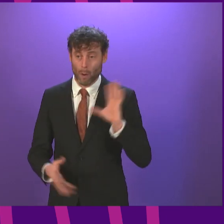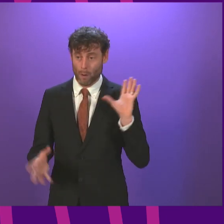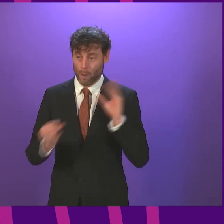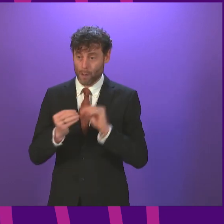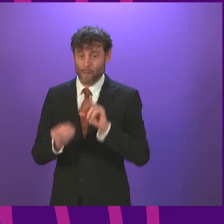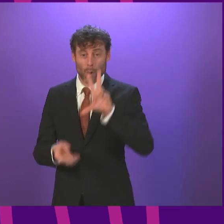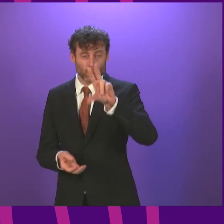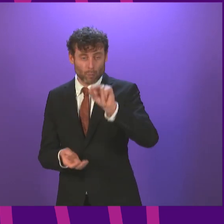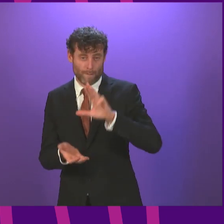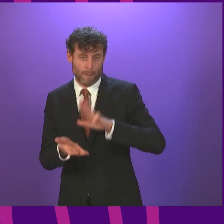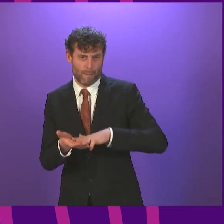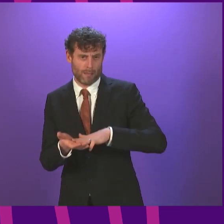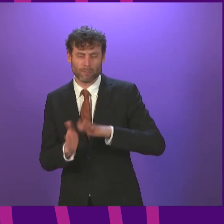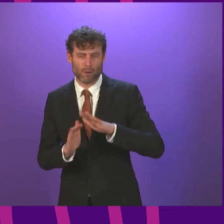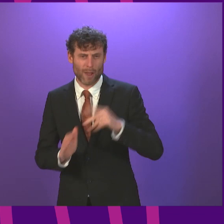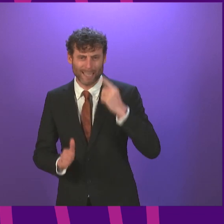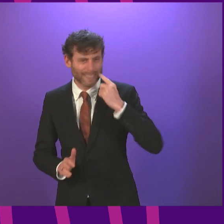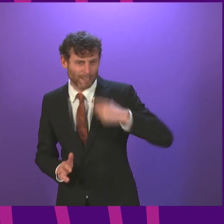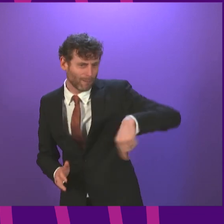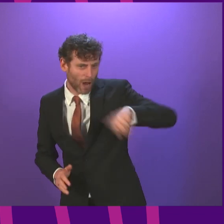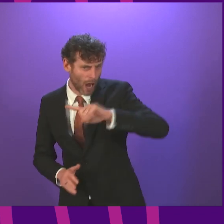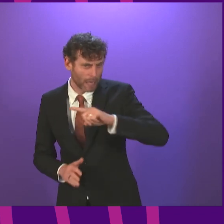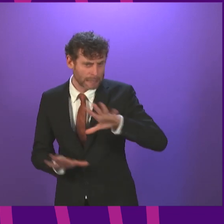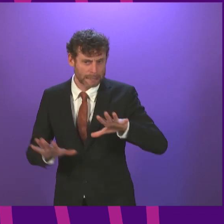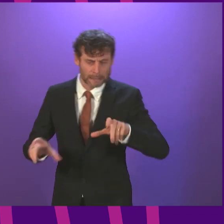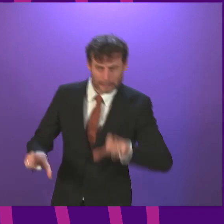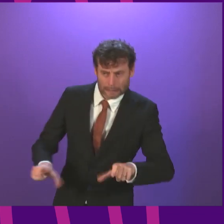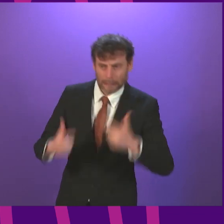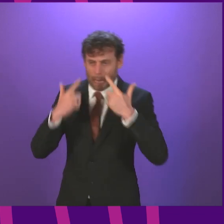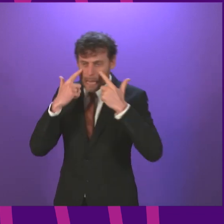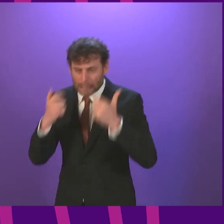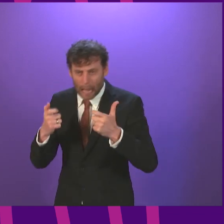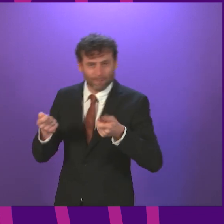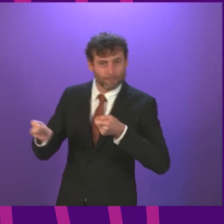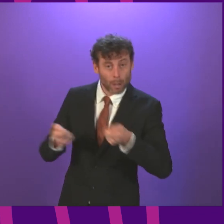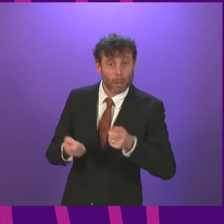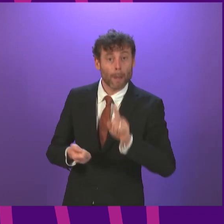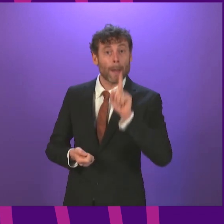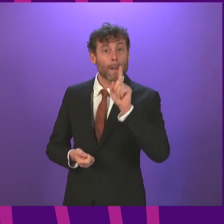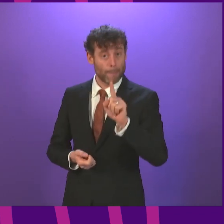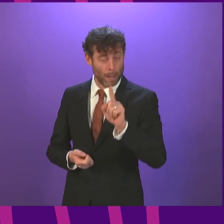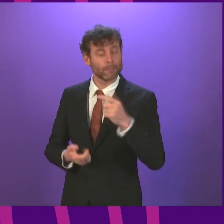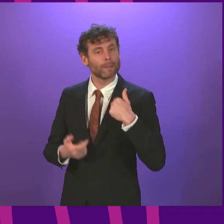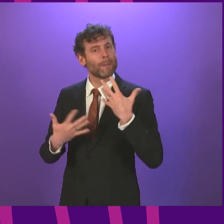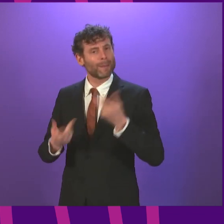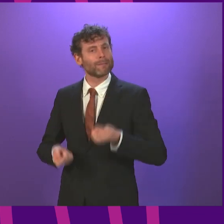I indicated on Tuesday, we now have real grounds for optimism, albeit cautious optimism. The